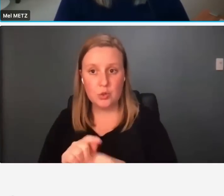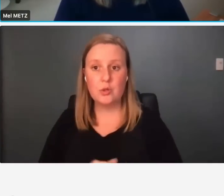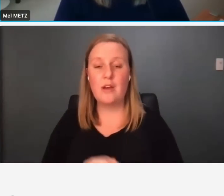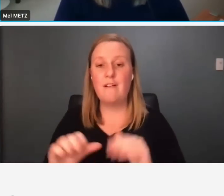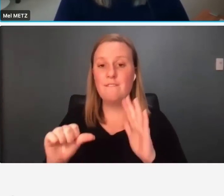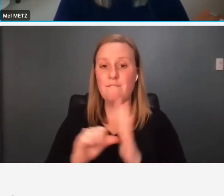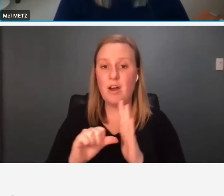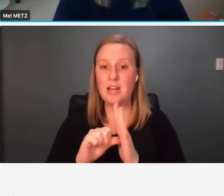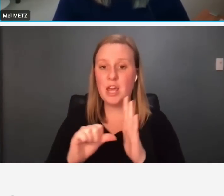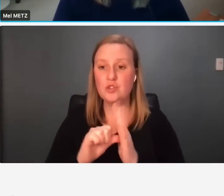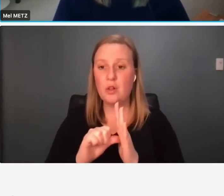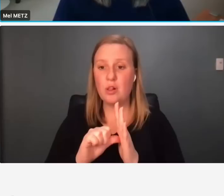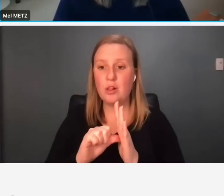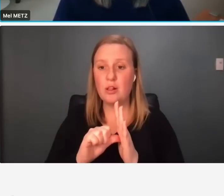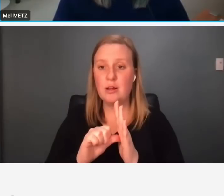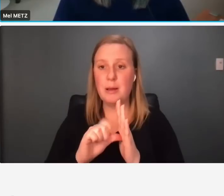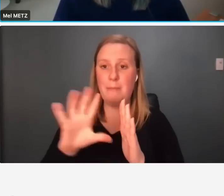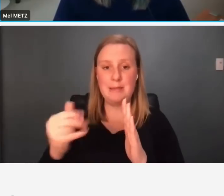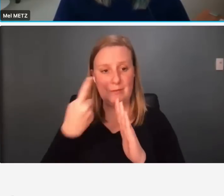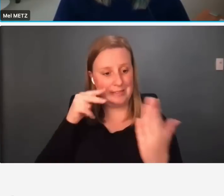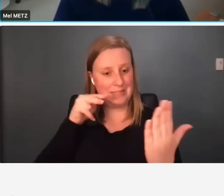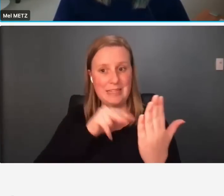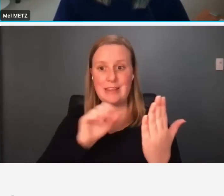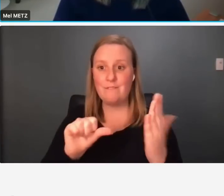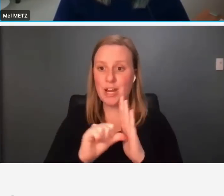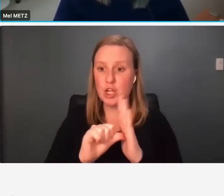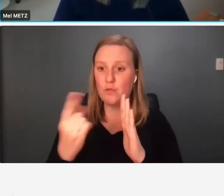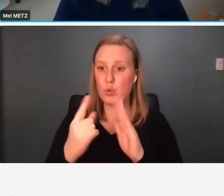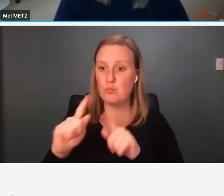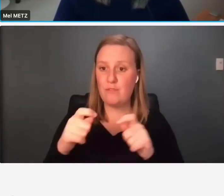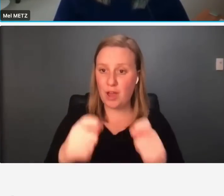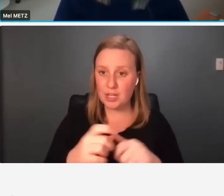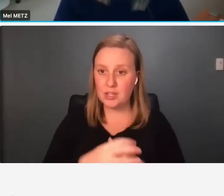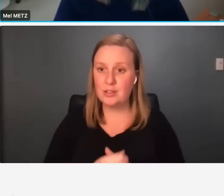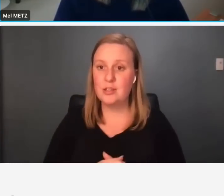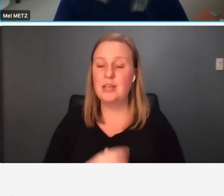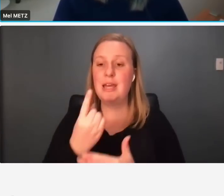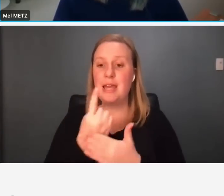approved providers, broadens the functions of the renamed Independent Health and Aged Care